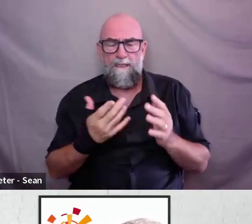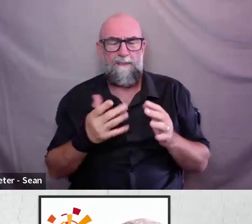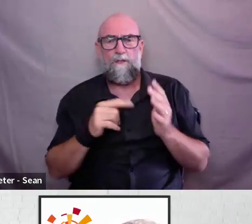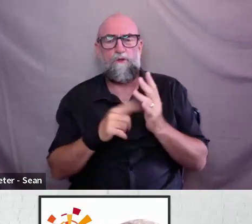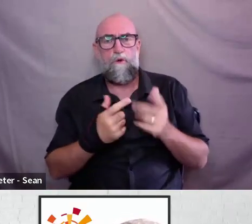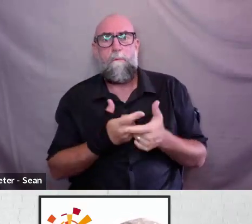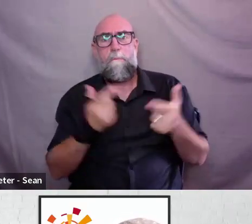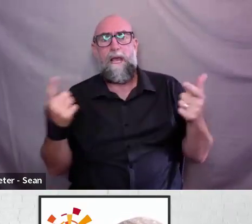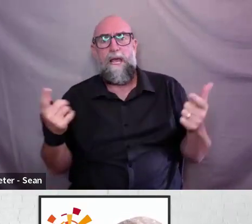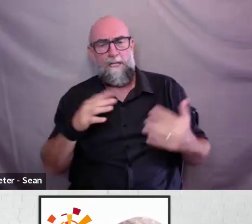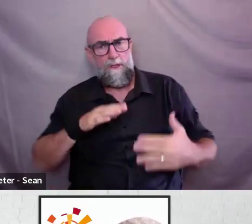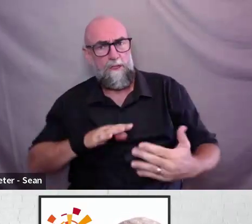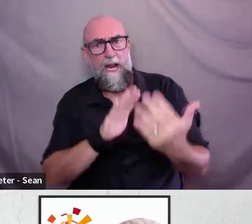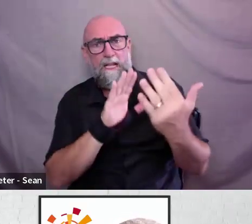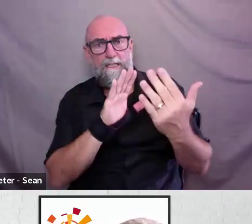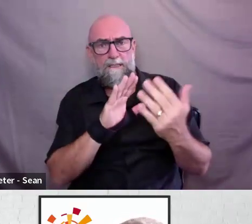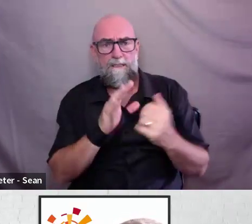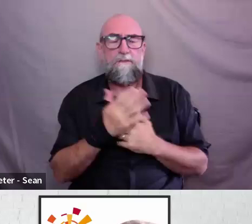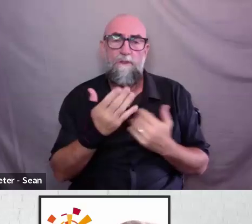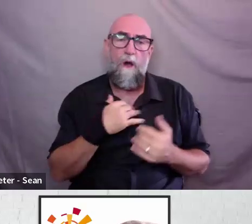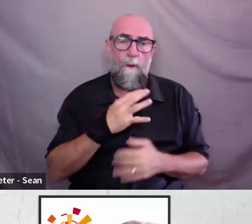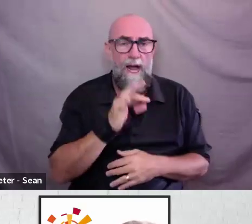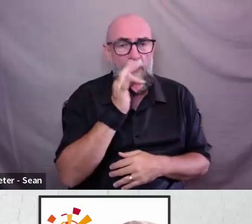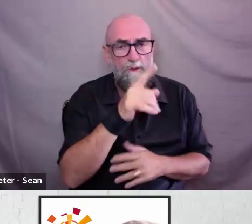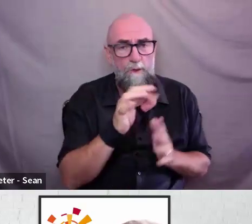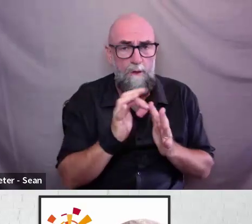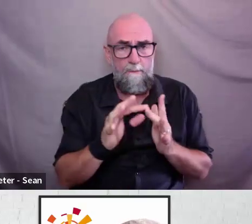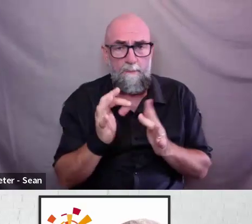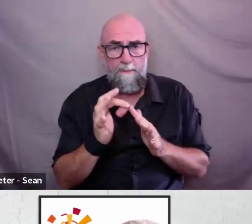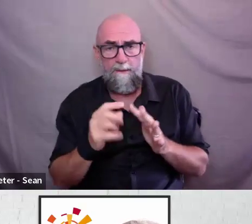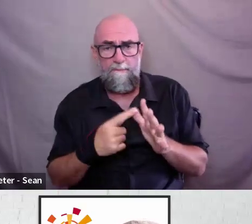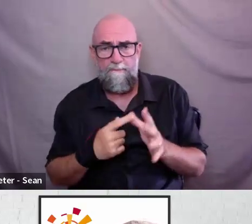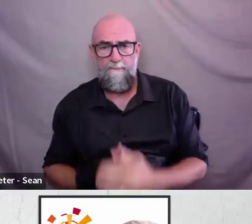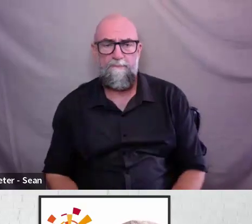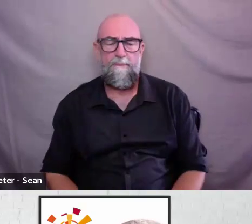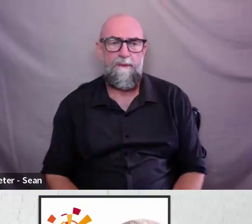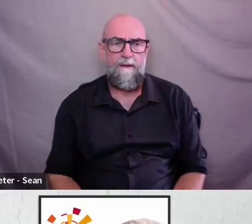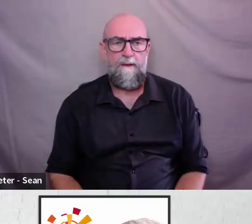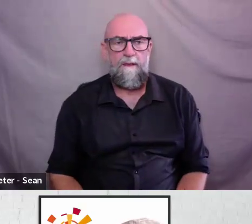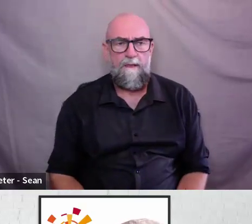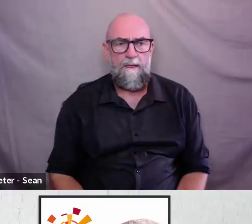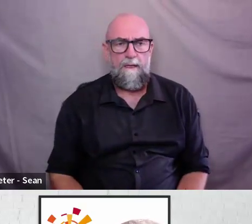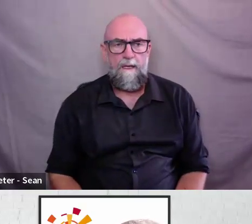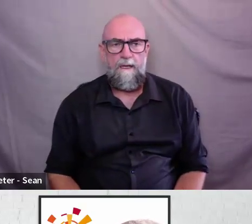I also really loved those practical points, I am a producer by trade